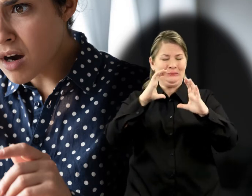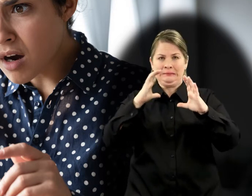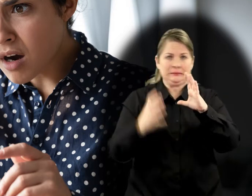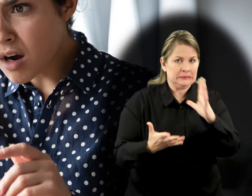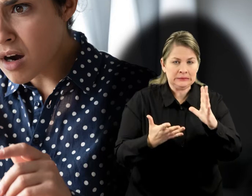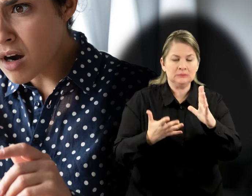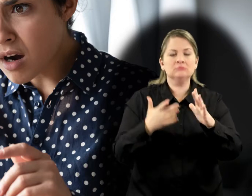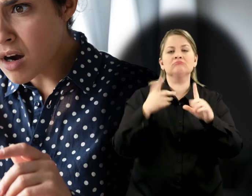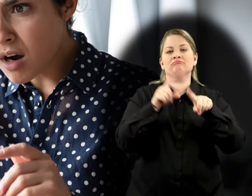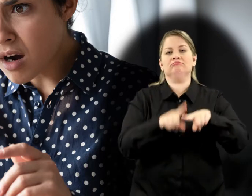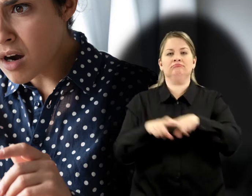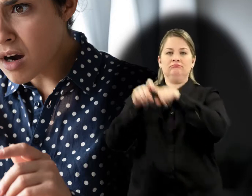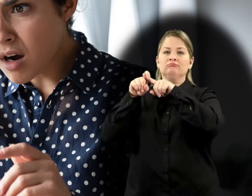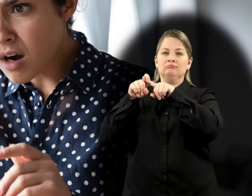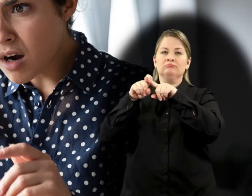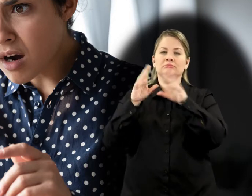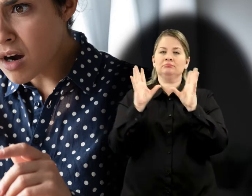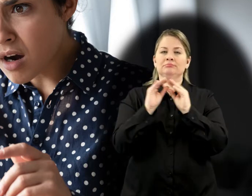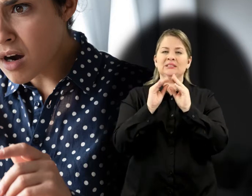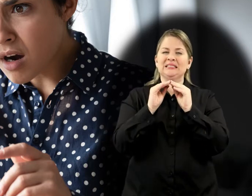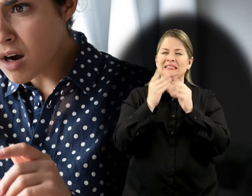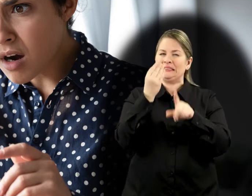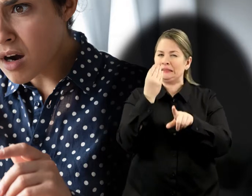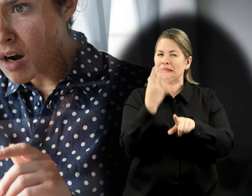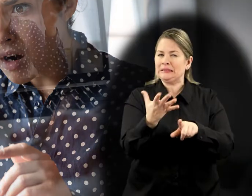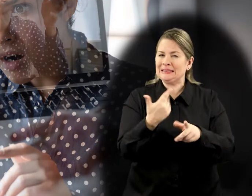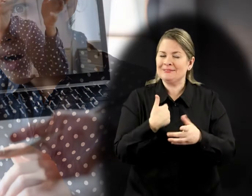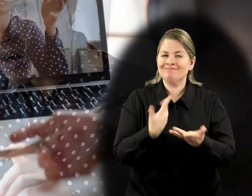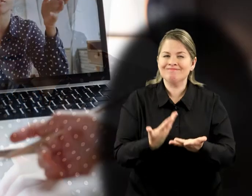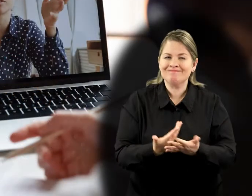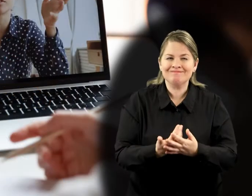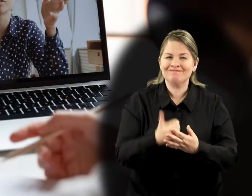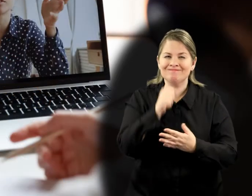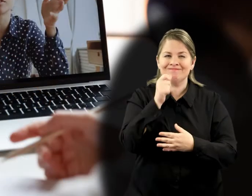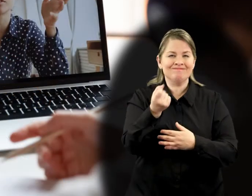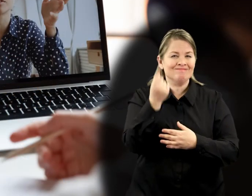If you're not, stop the meeting and tell the interpreter that there's an issue.